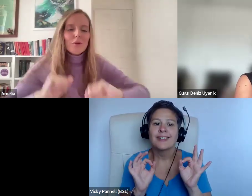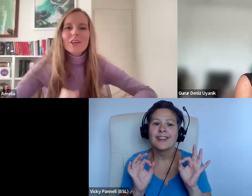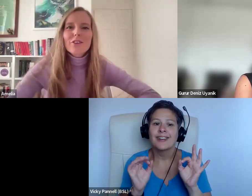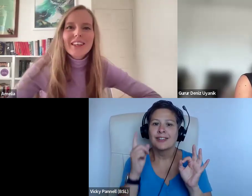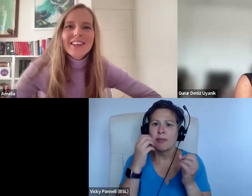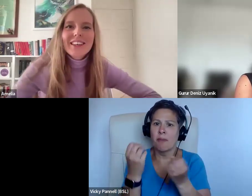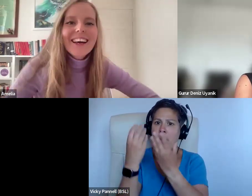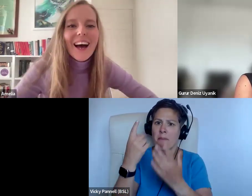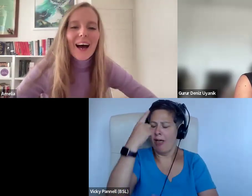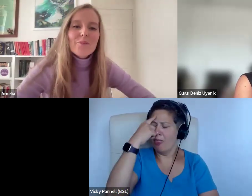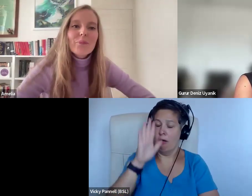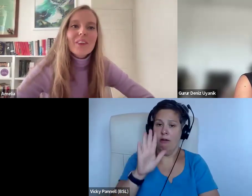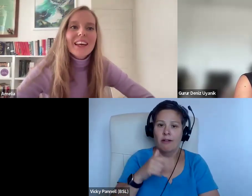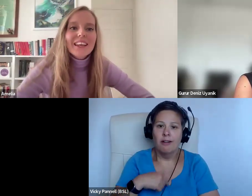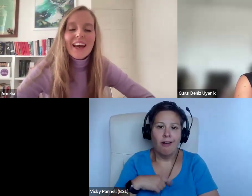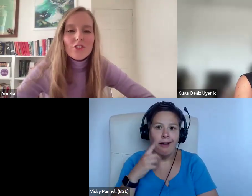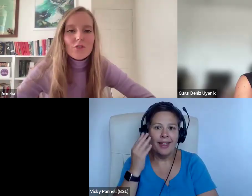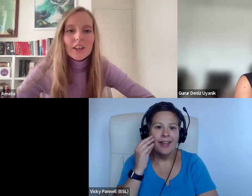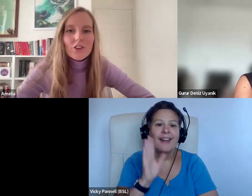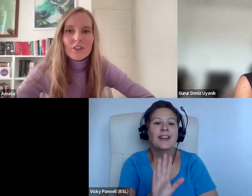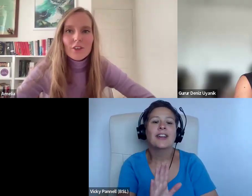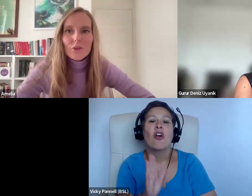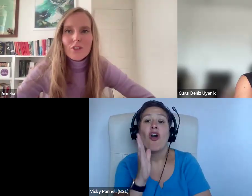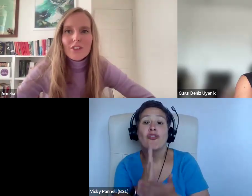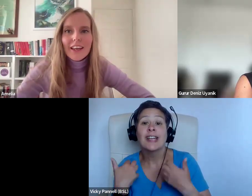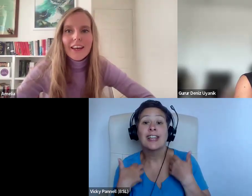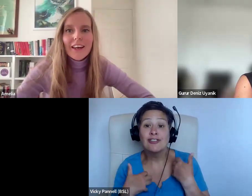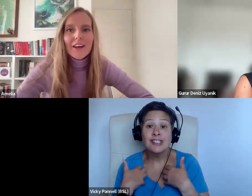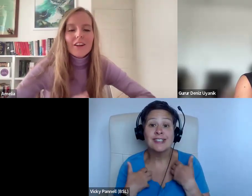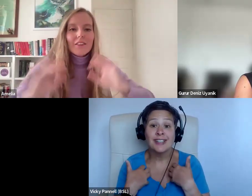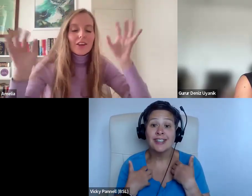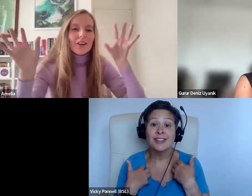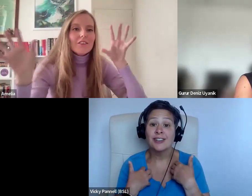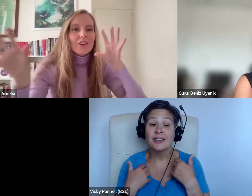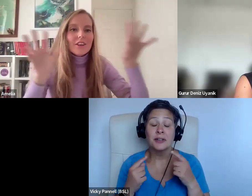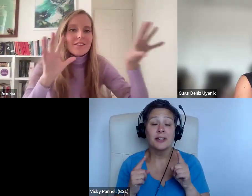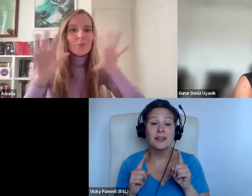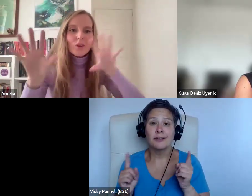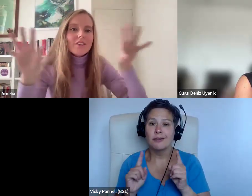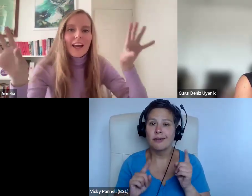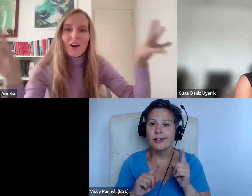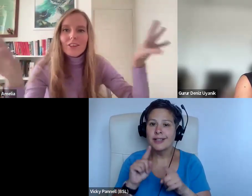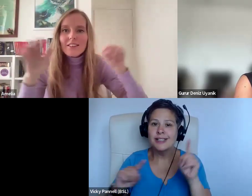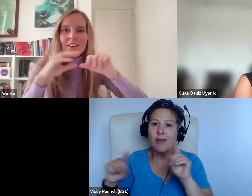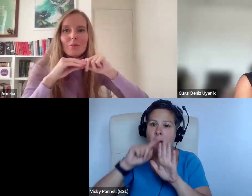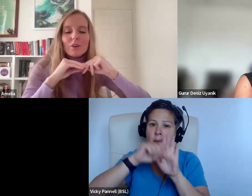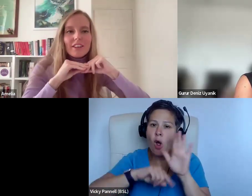and all these different things that are happening and how it kind of interlinks and you know, all the, the, the higher education and the accessible transport.